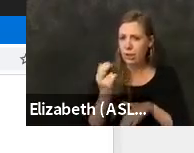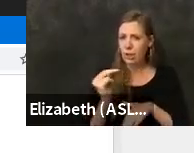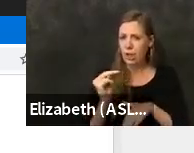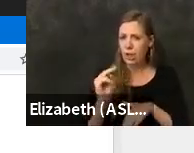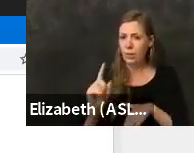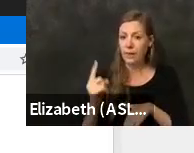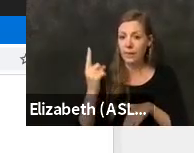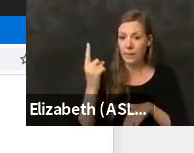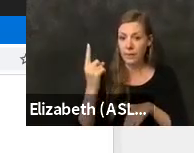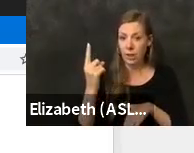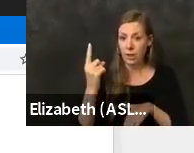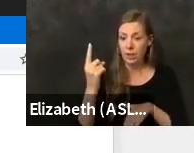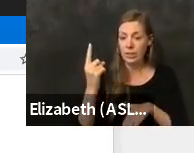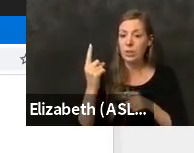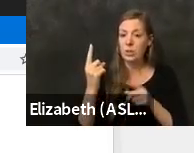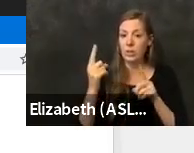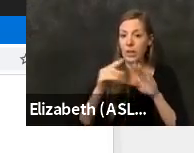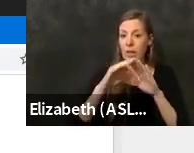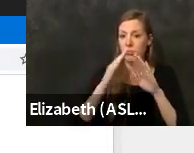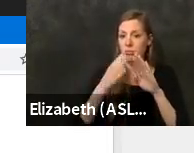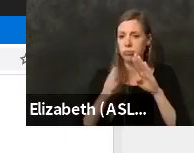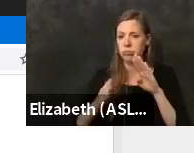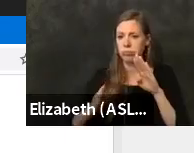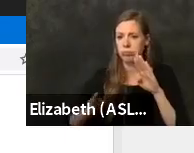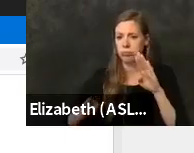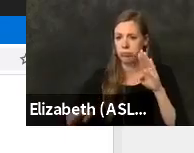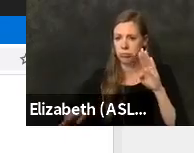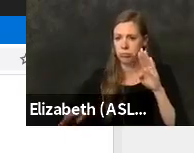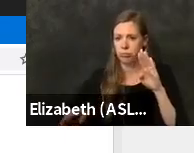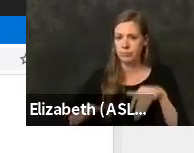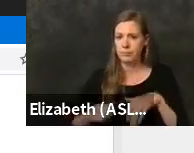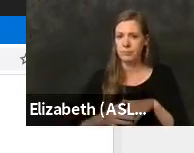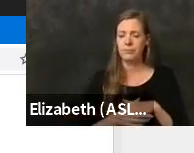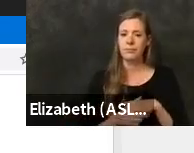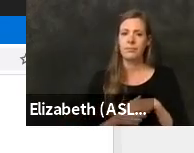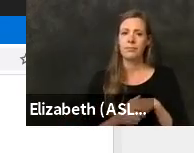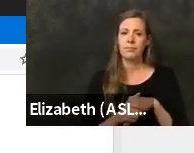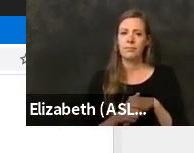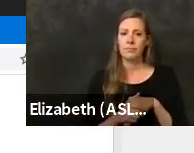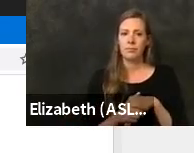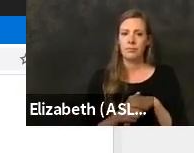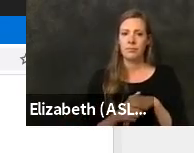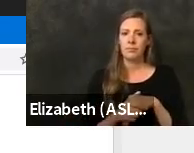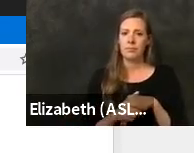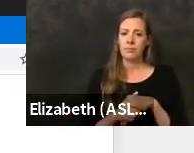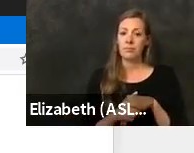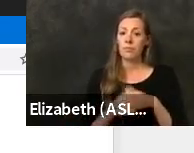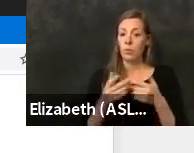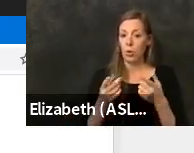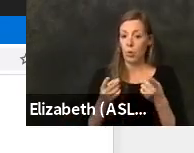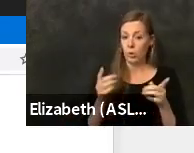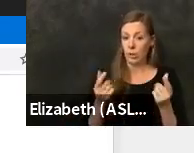we have had a significant decrease in our testing. So what this does is it